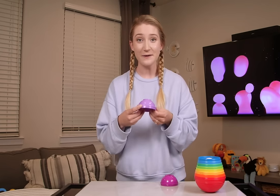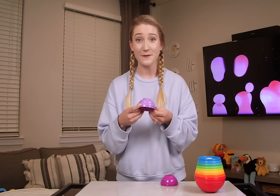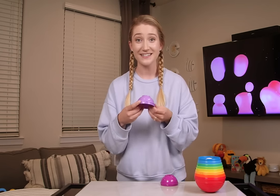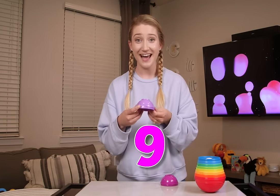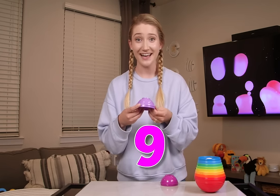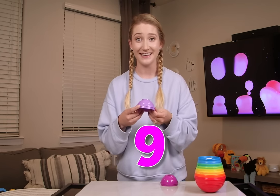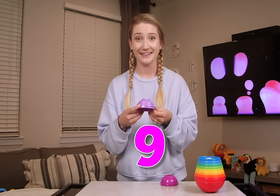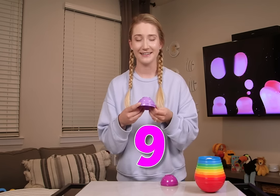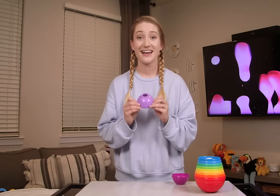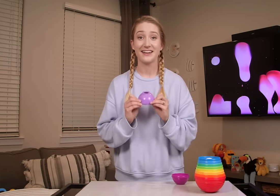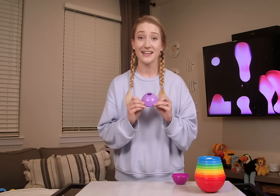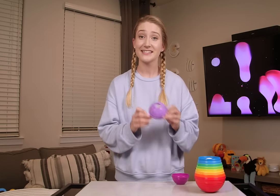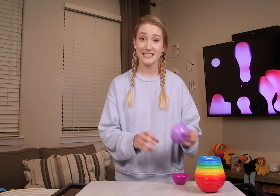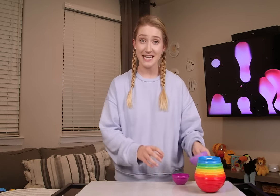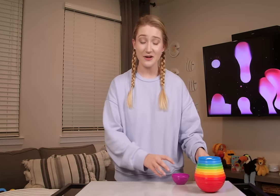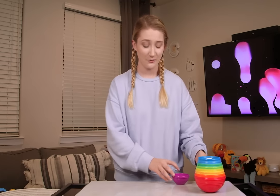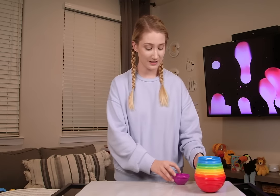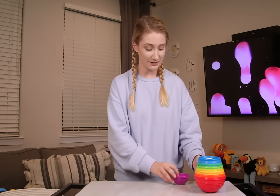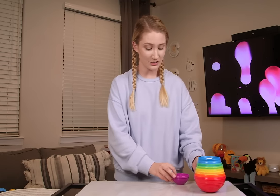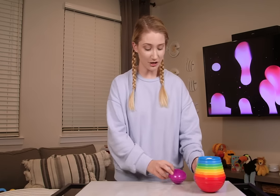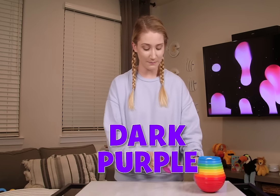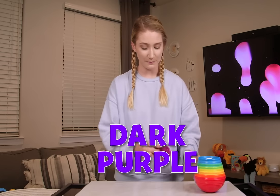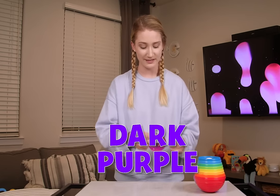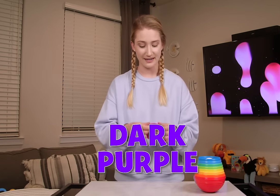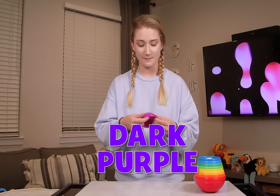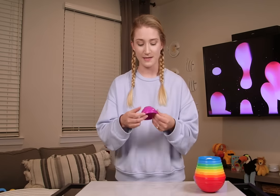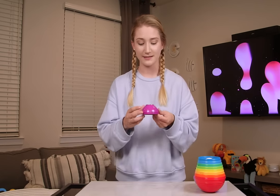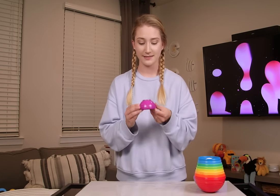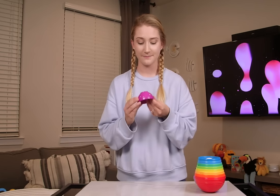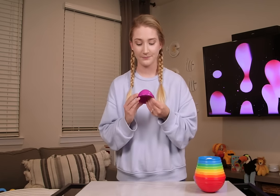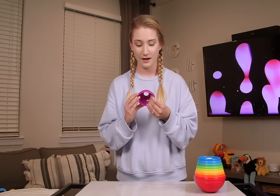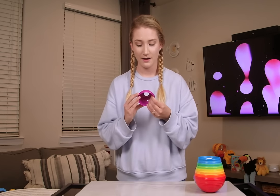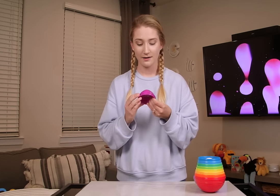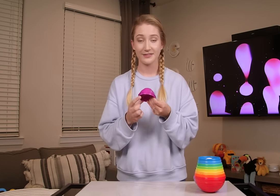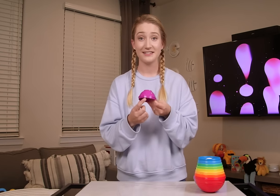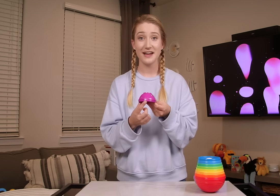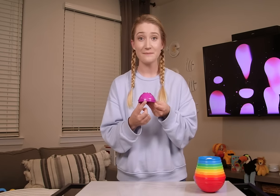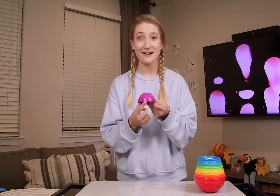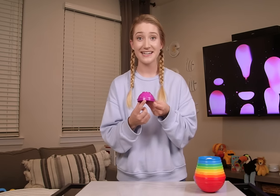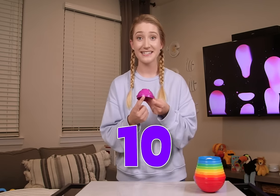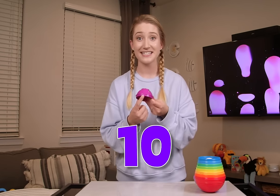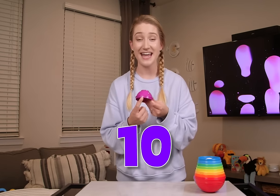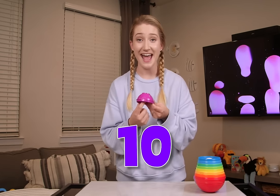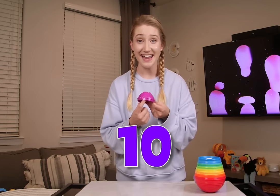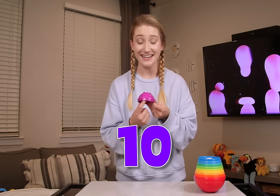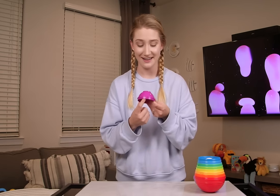Number nine. Now let's see what's on the dark purple side of the piece. The number is a 10!